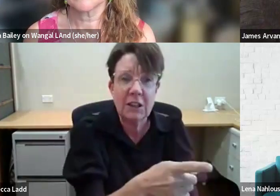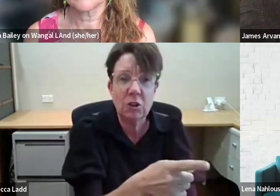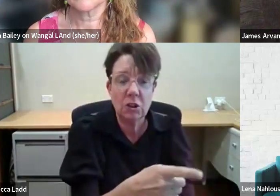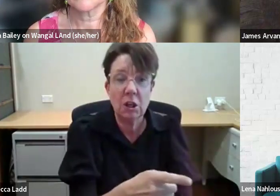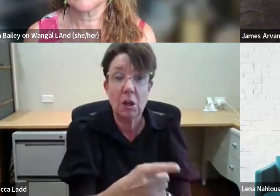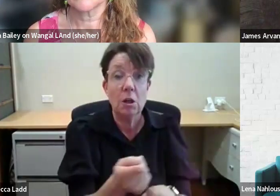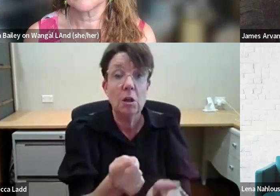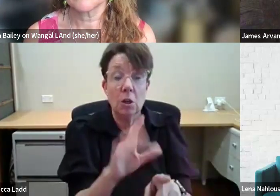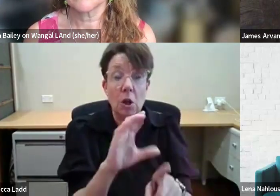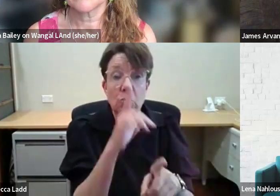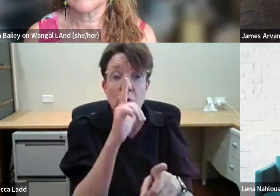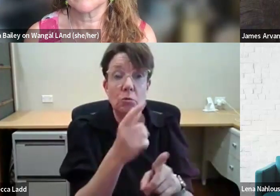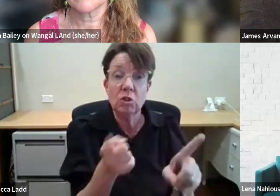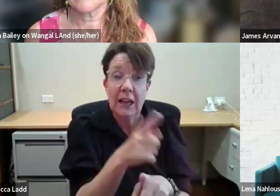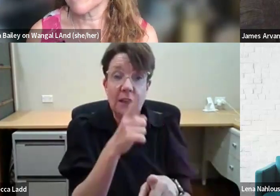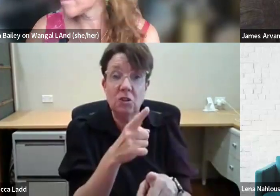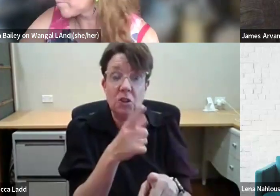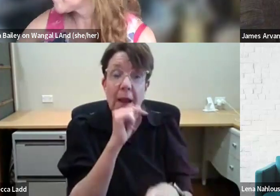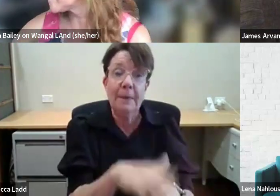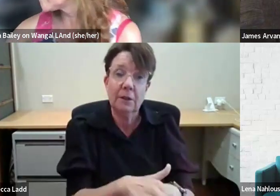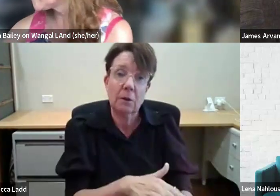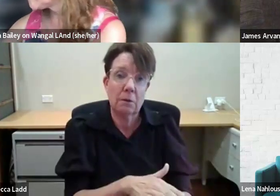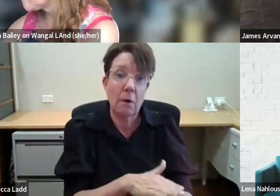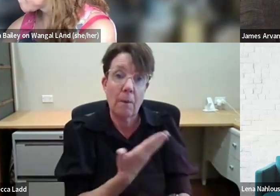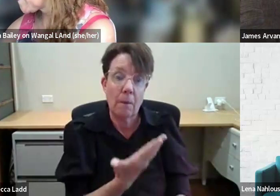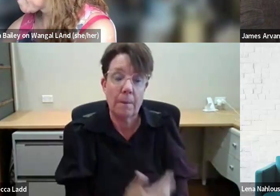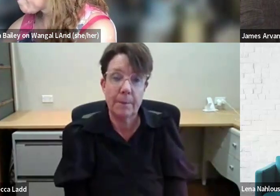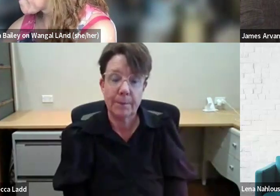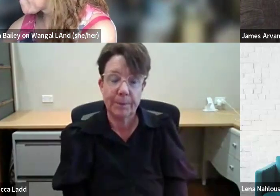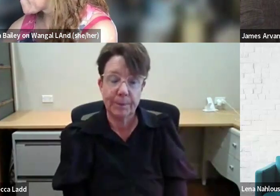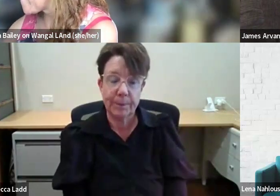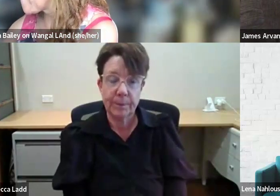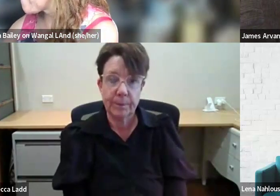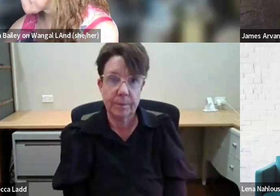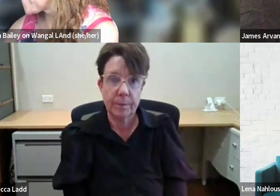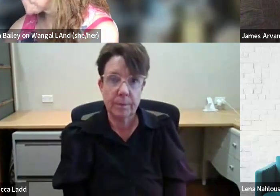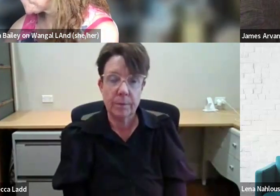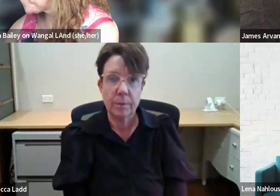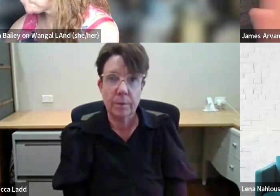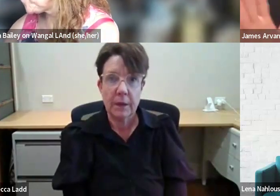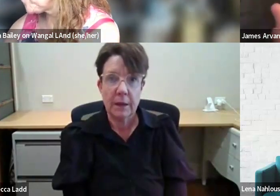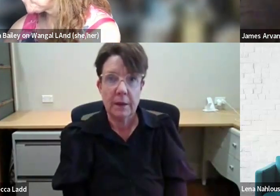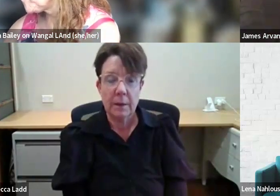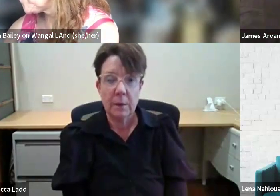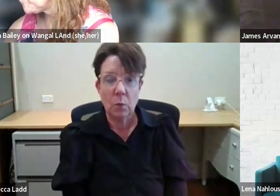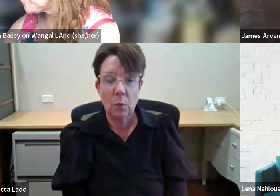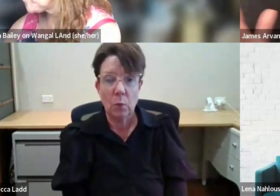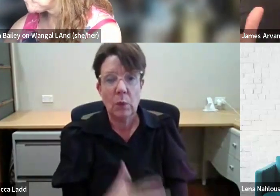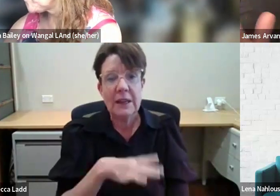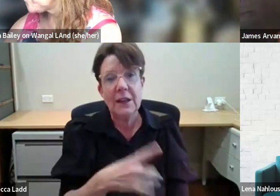thinking about, how do we take people with us in this way? The way we do need to do it, at